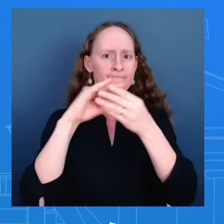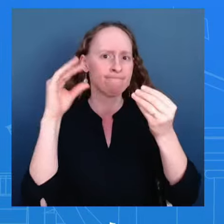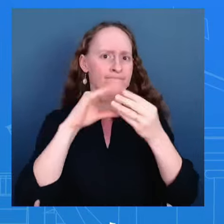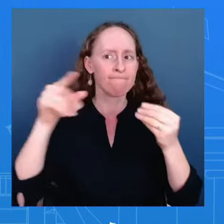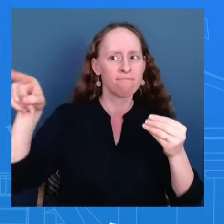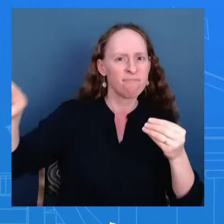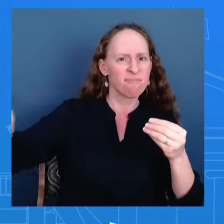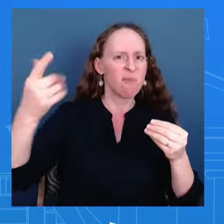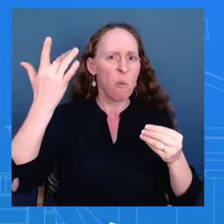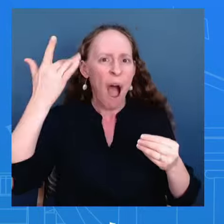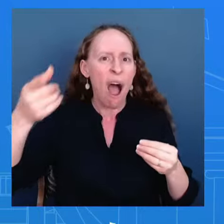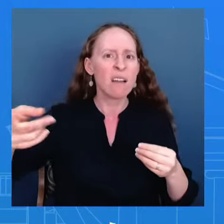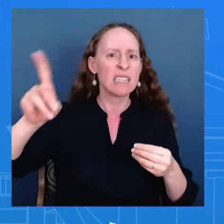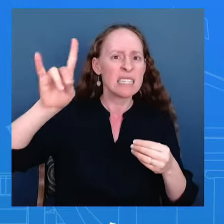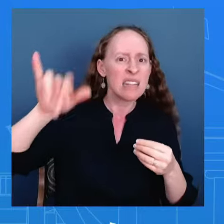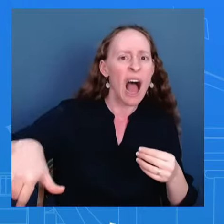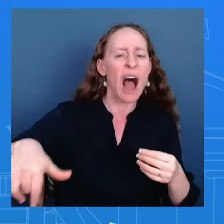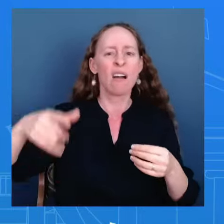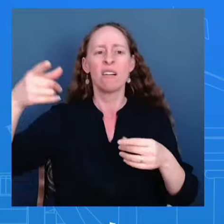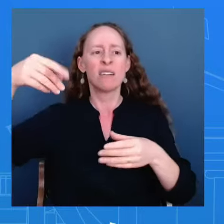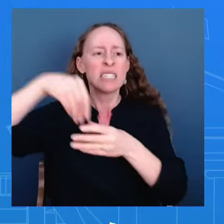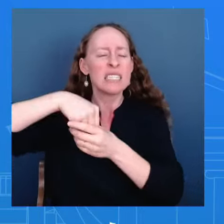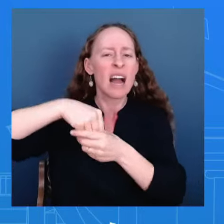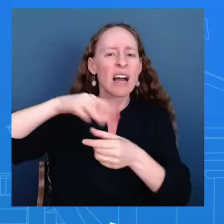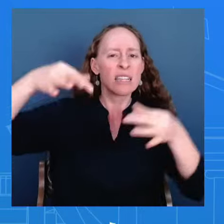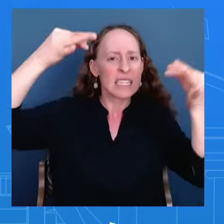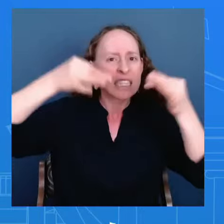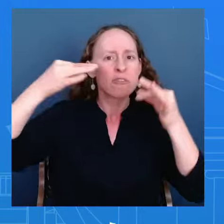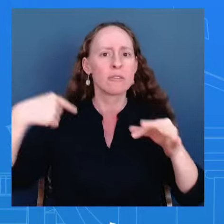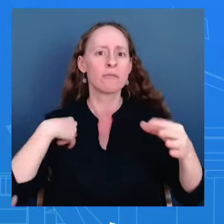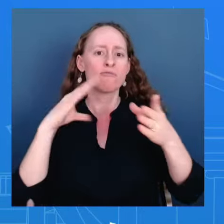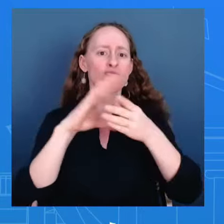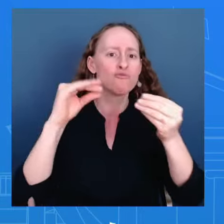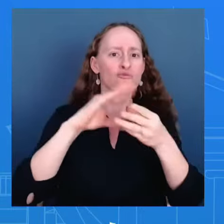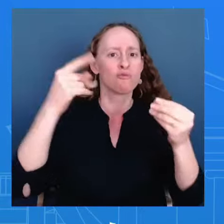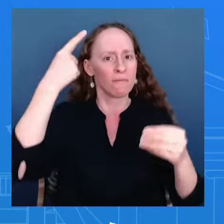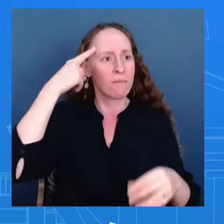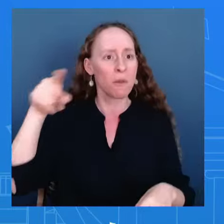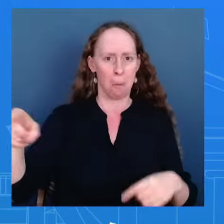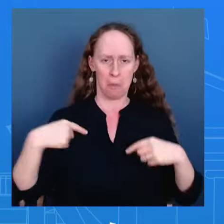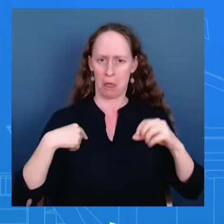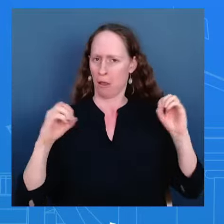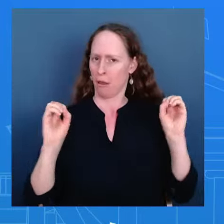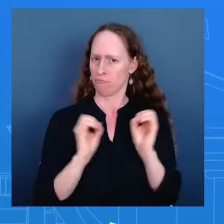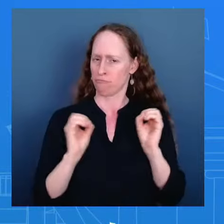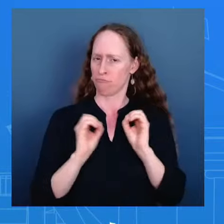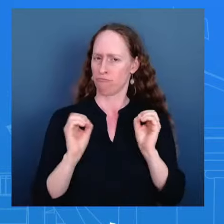and the tactics that they're using. You should be asking Admiral Hagari that question. He's the IDF spokesman, not me.